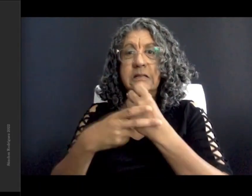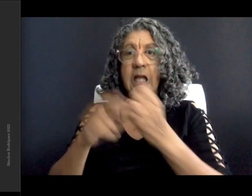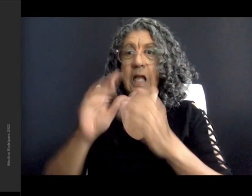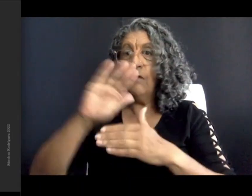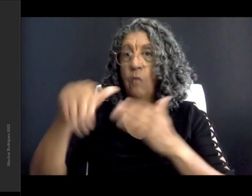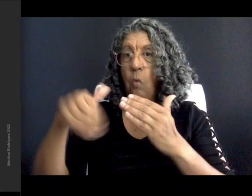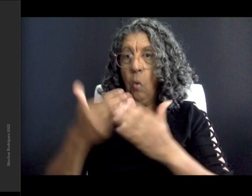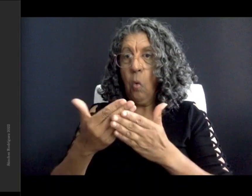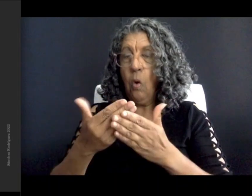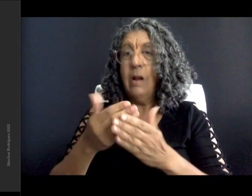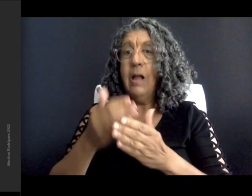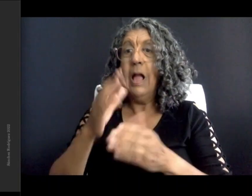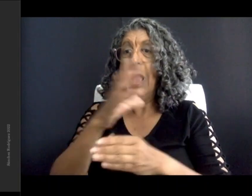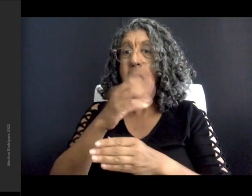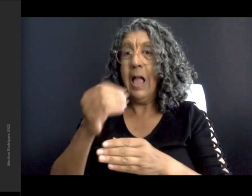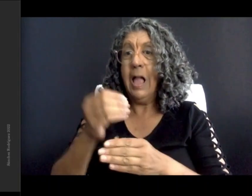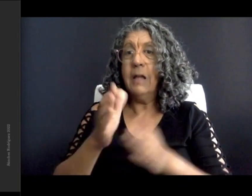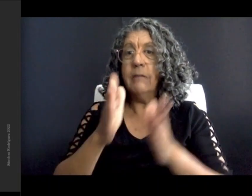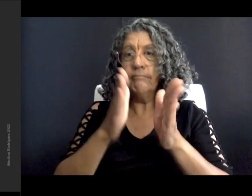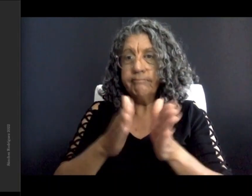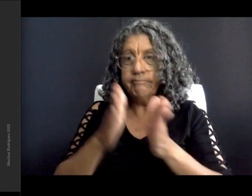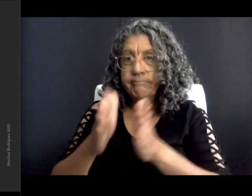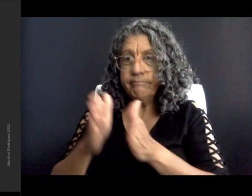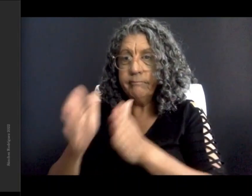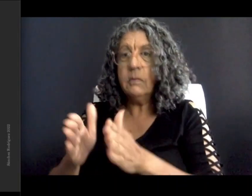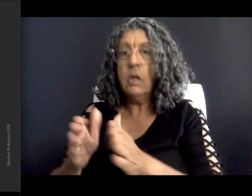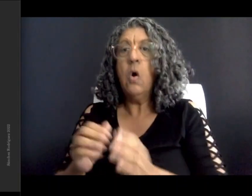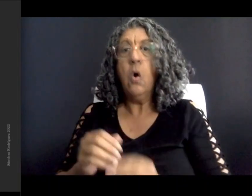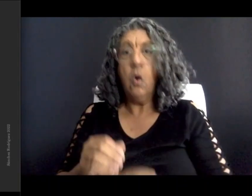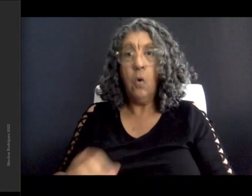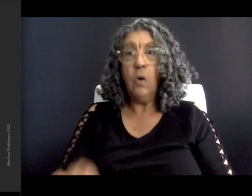So make sure to save all your pay stubs and keep them organized.